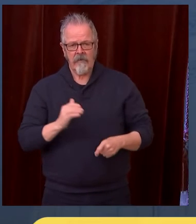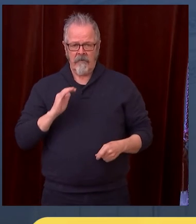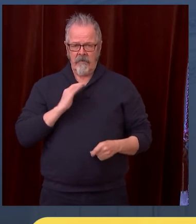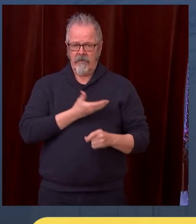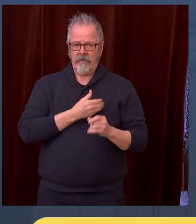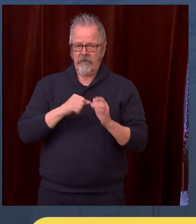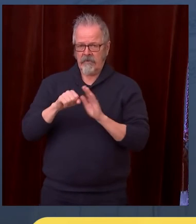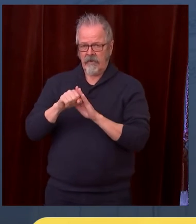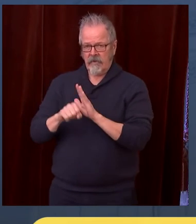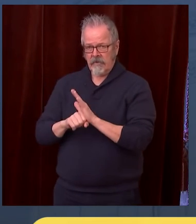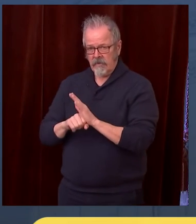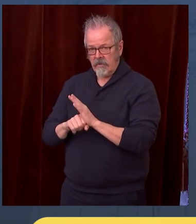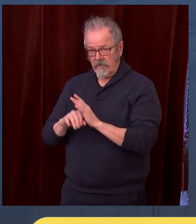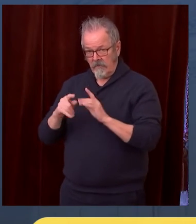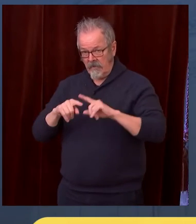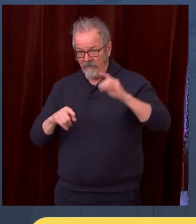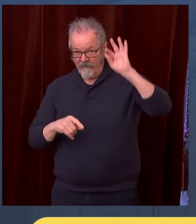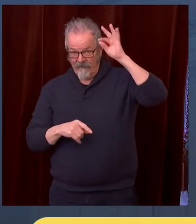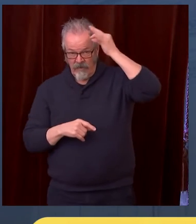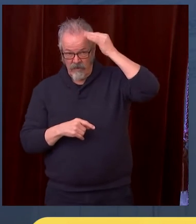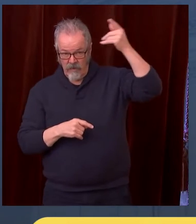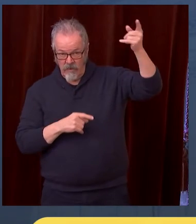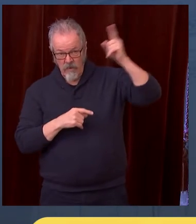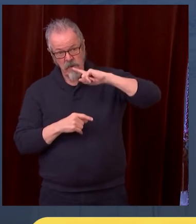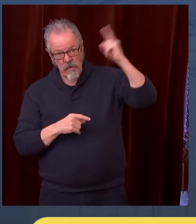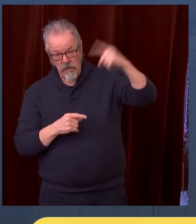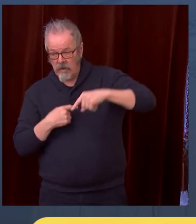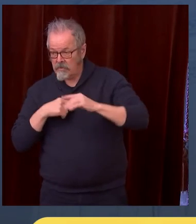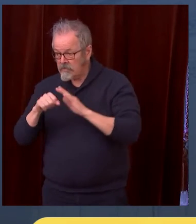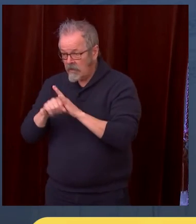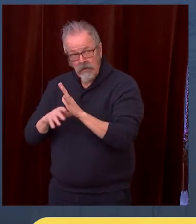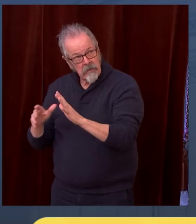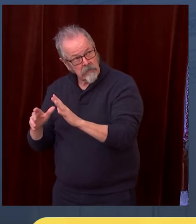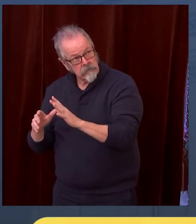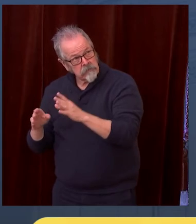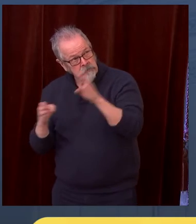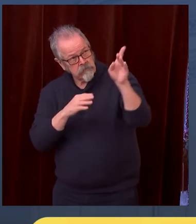So the good news is we are approaching a place fairly shortly where we